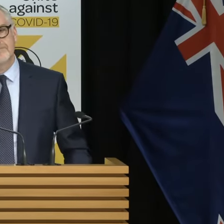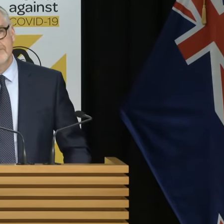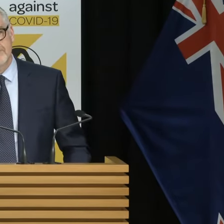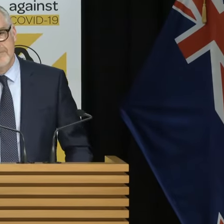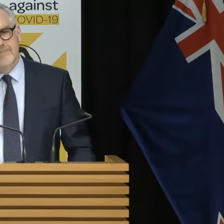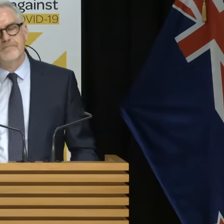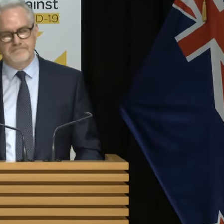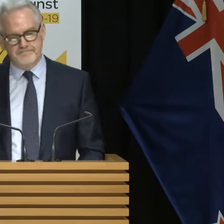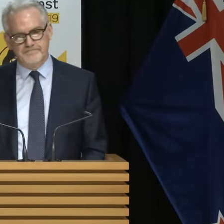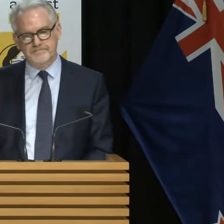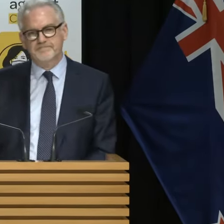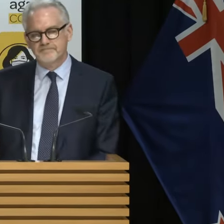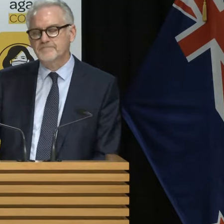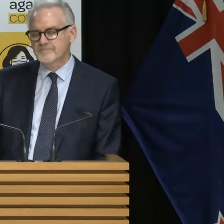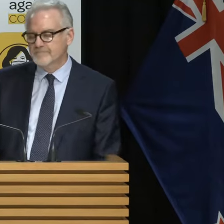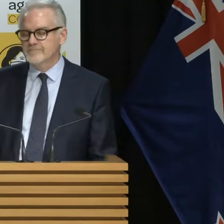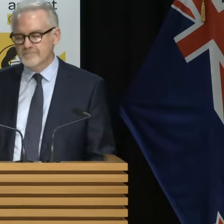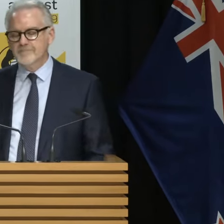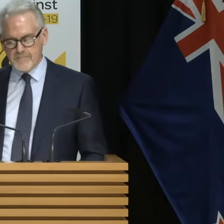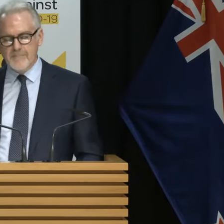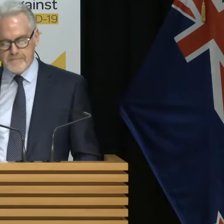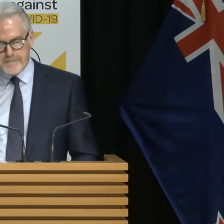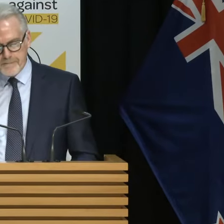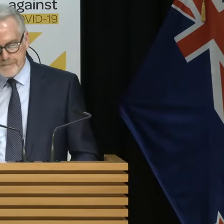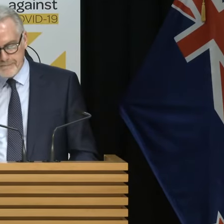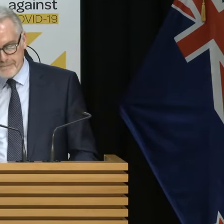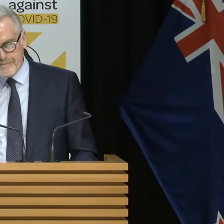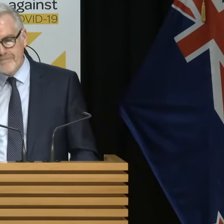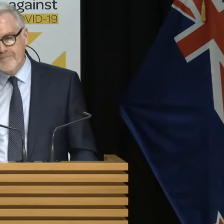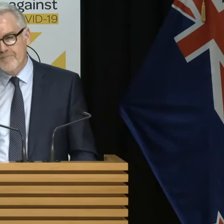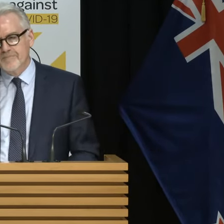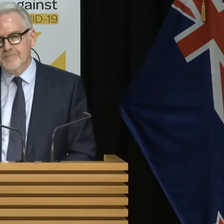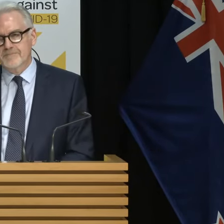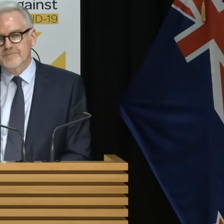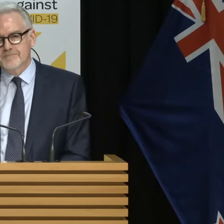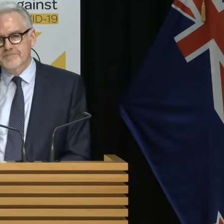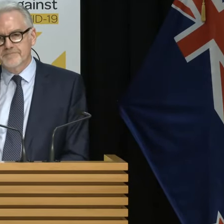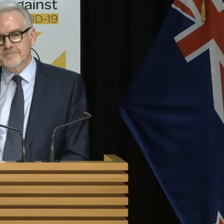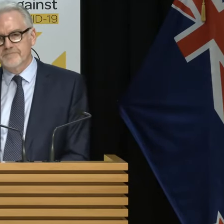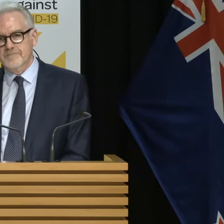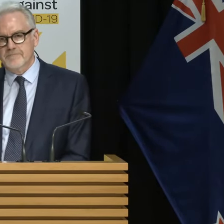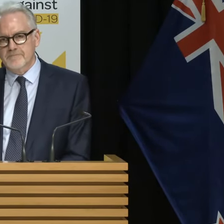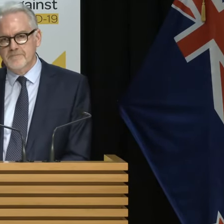New Zealand.